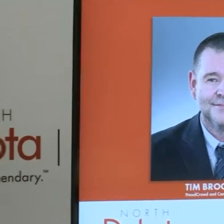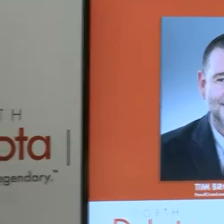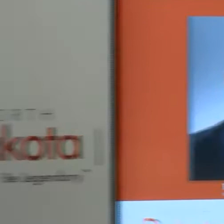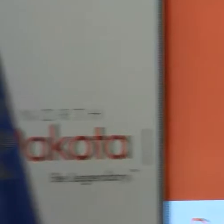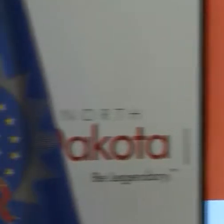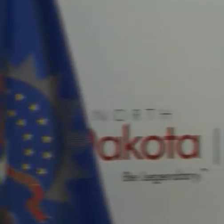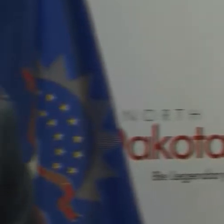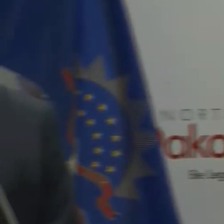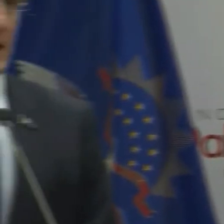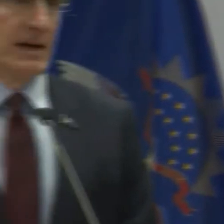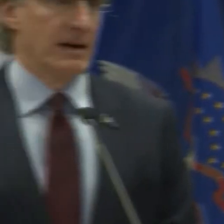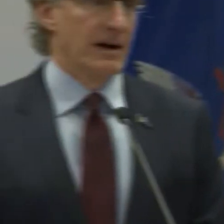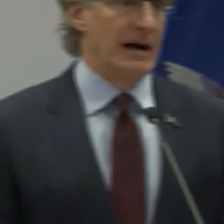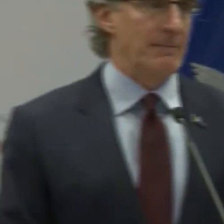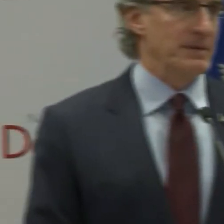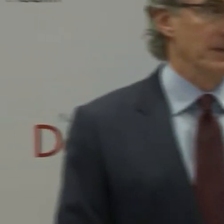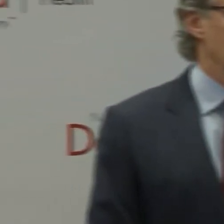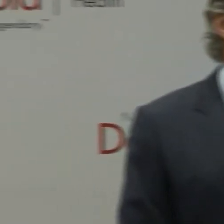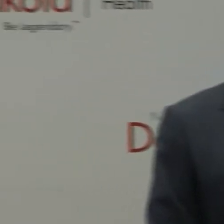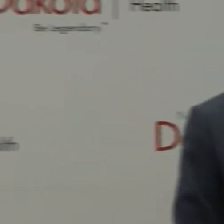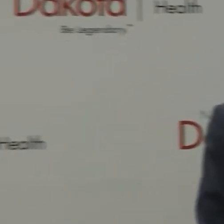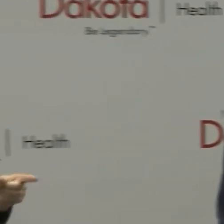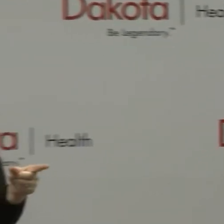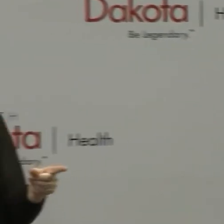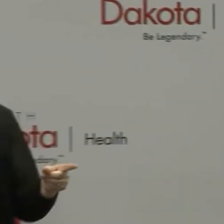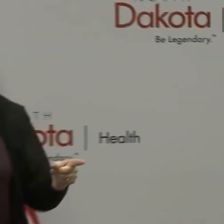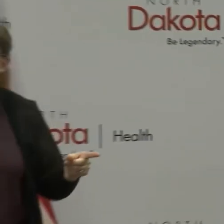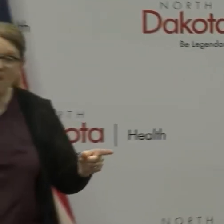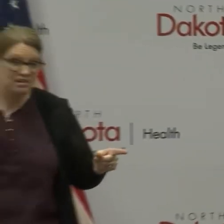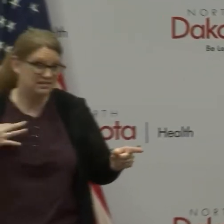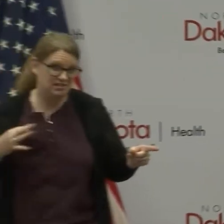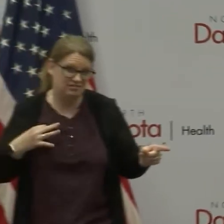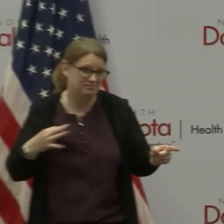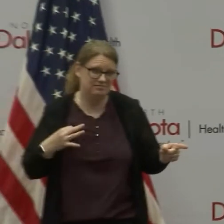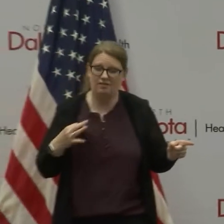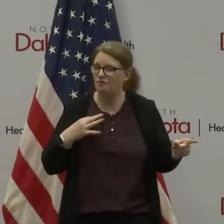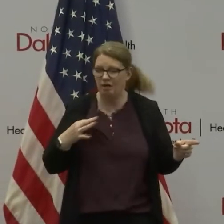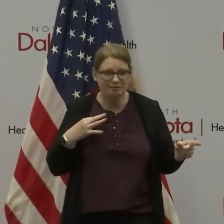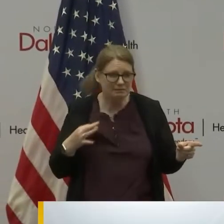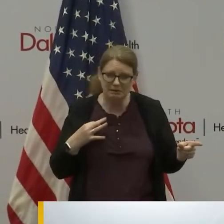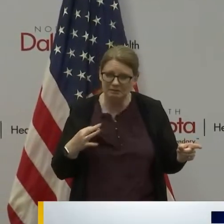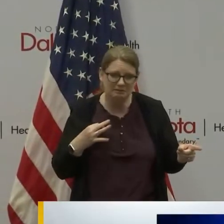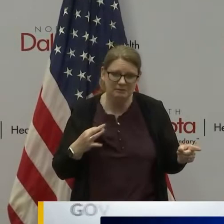THOSE REQUIREMENTS.I THINK THAT'S IT.